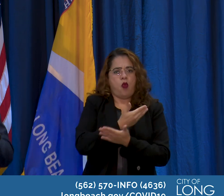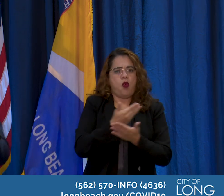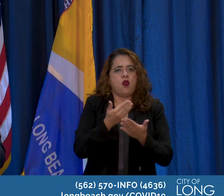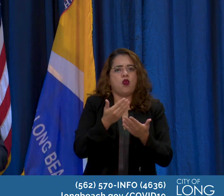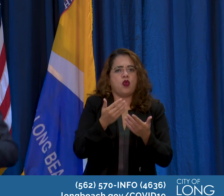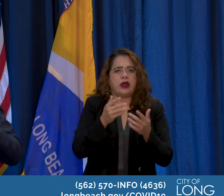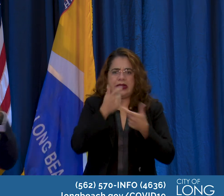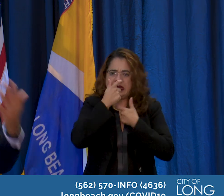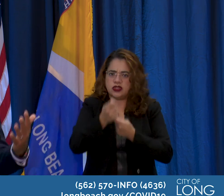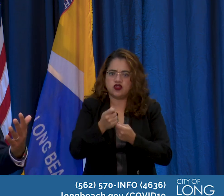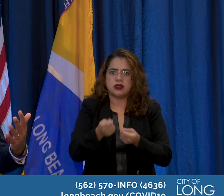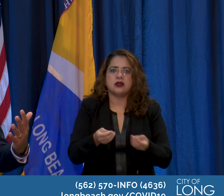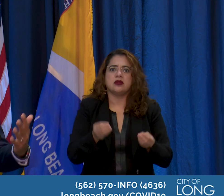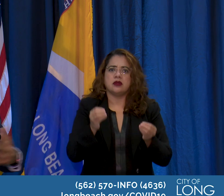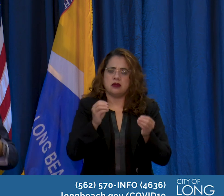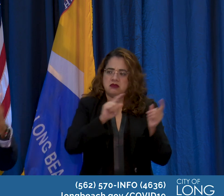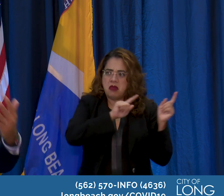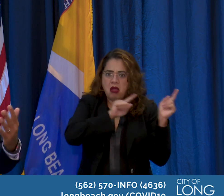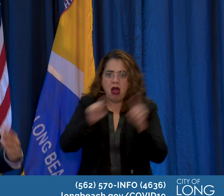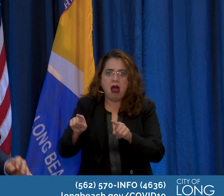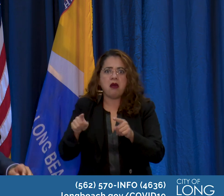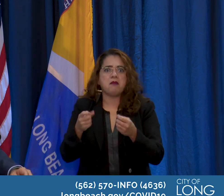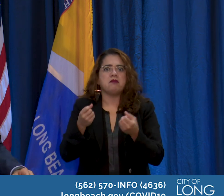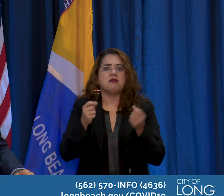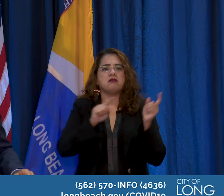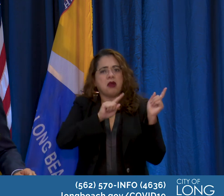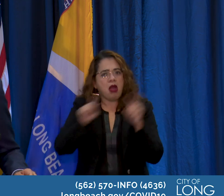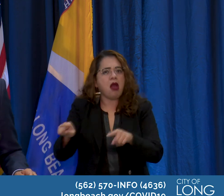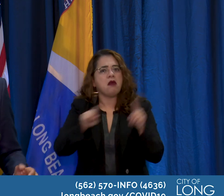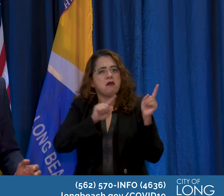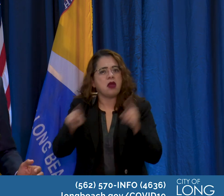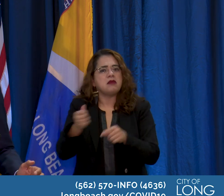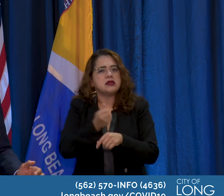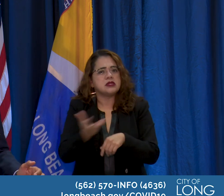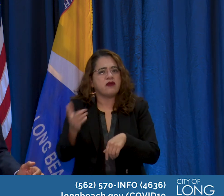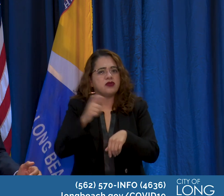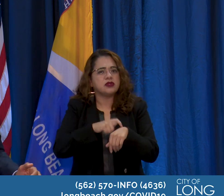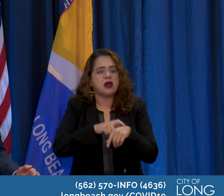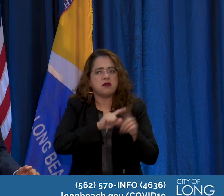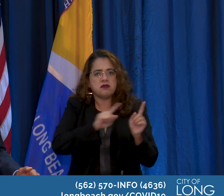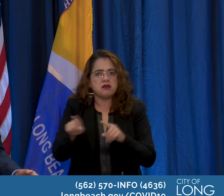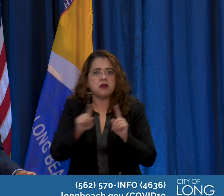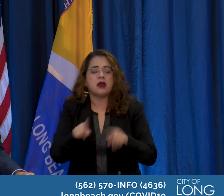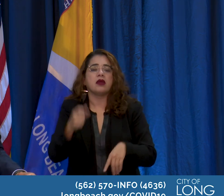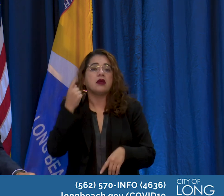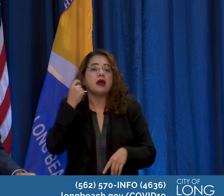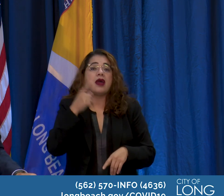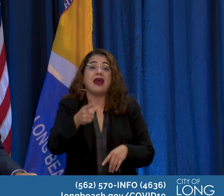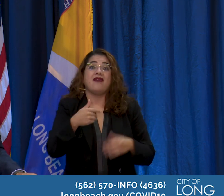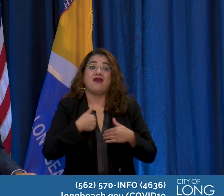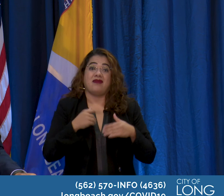We have some folks that have now come through our testing sites multiple times. But we want people to get tested particularly if they have symptoms.